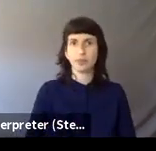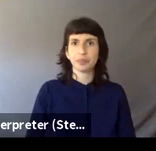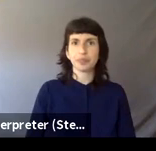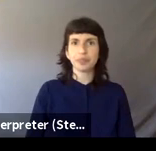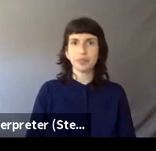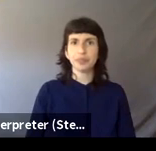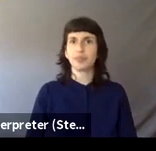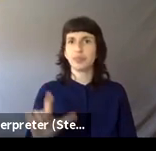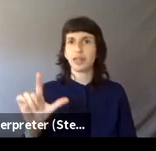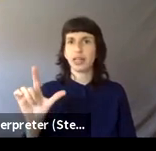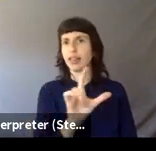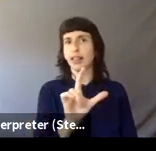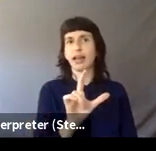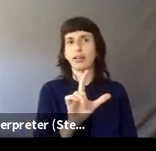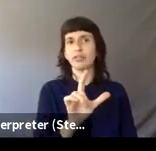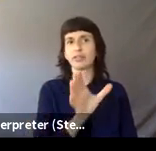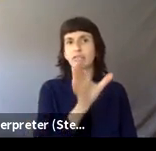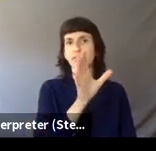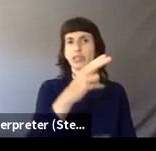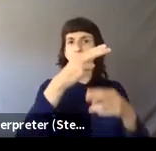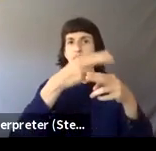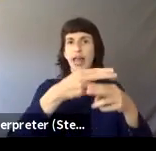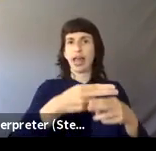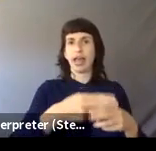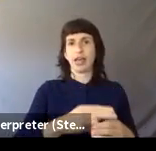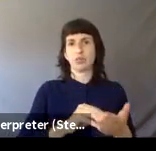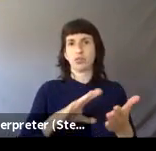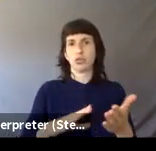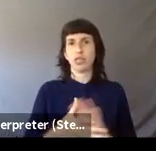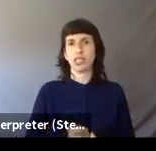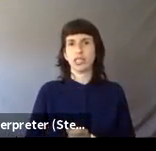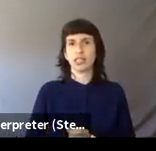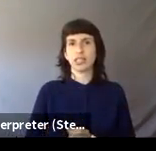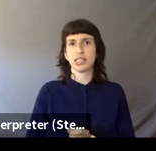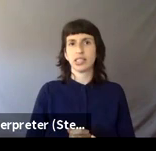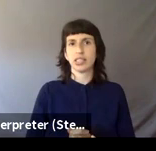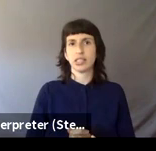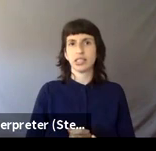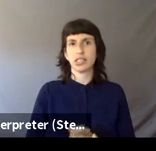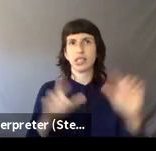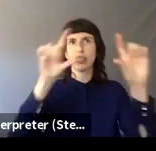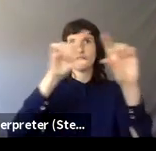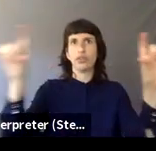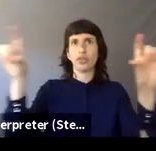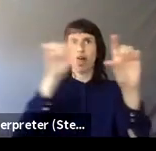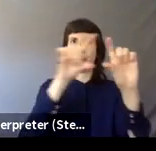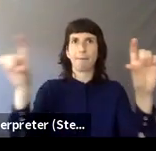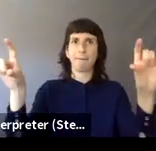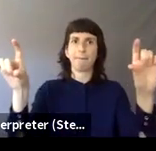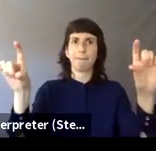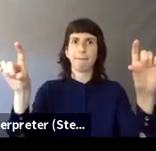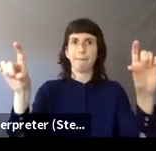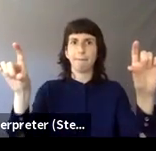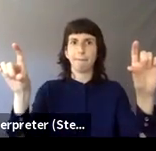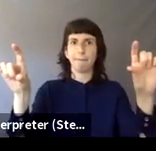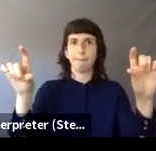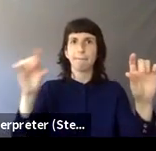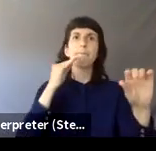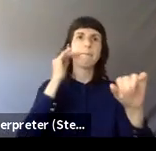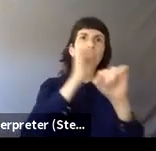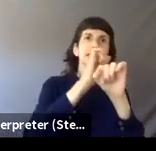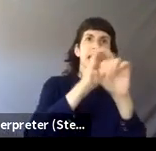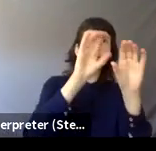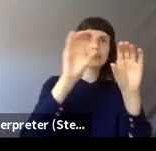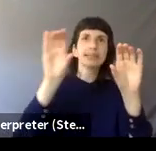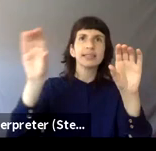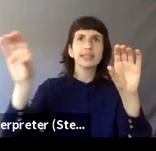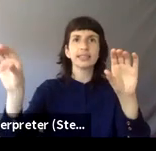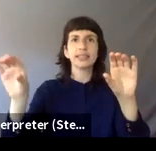Under general, we can click on grades, and let's just kind of explore and see what's here.